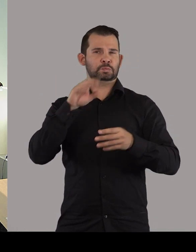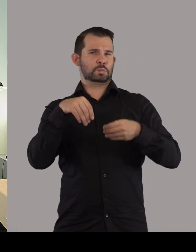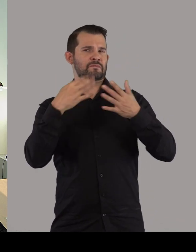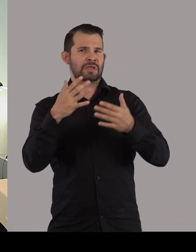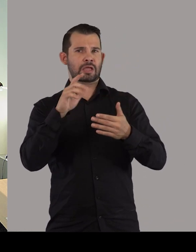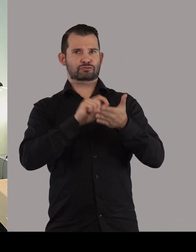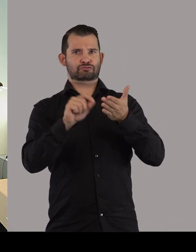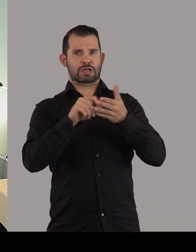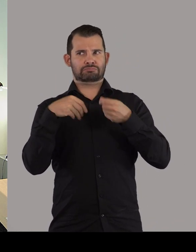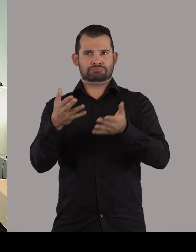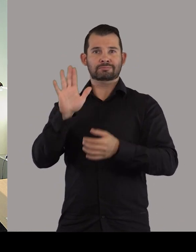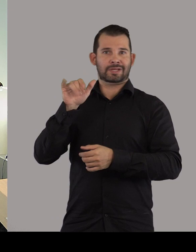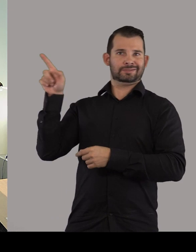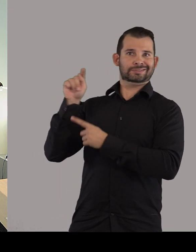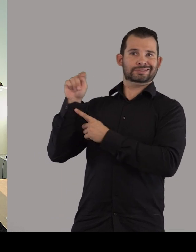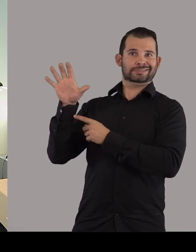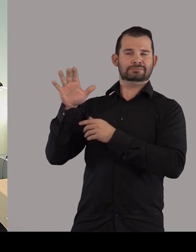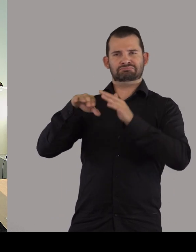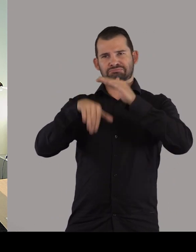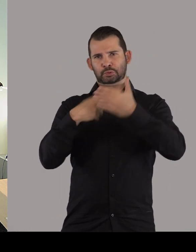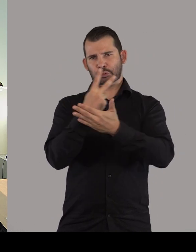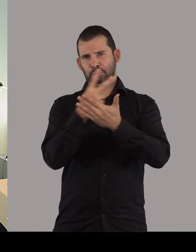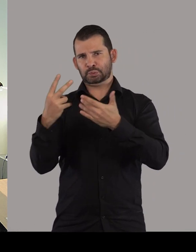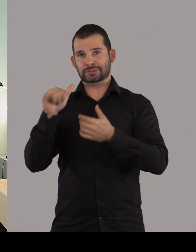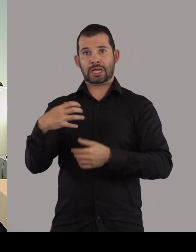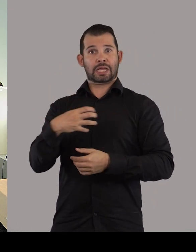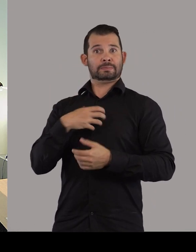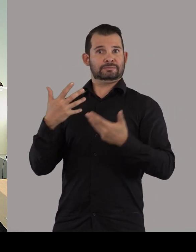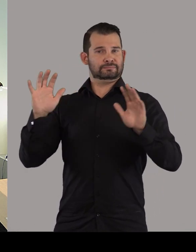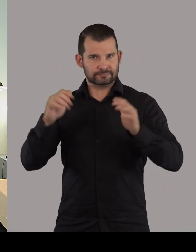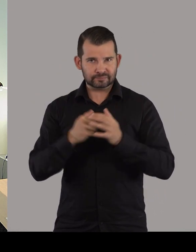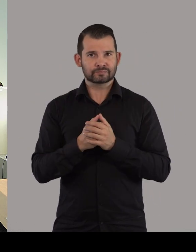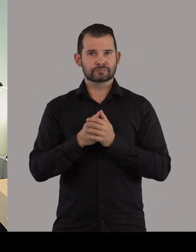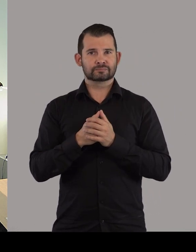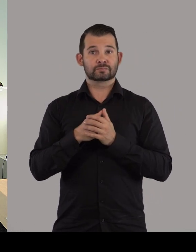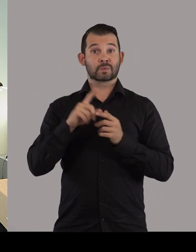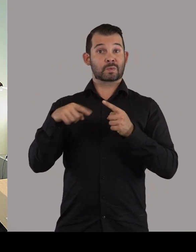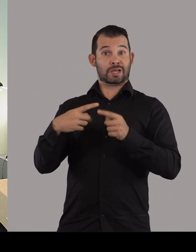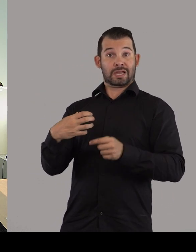within 2 weeks of the appeal. Once you appeal within the TTC’s internal process,